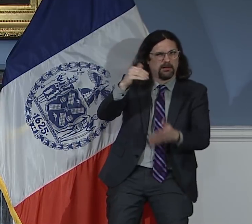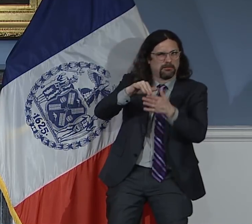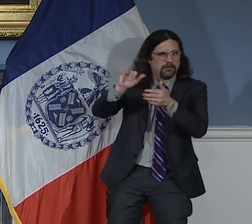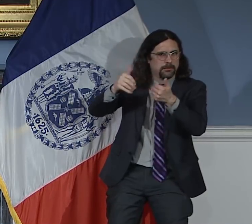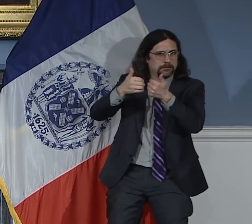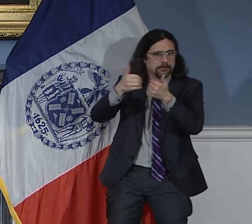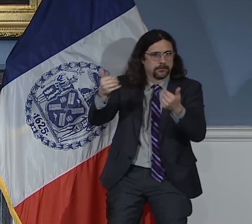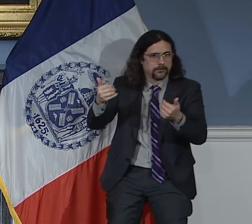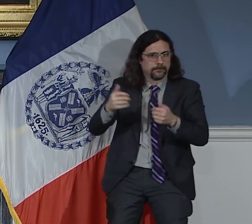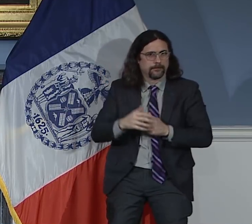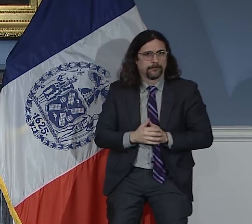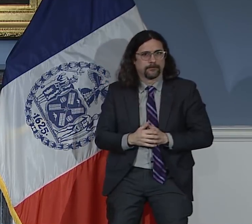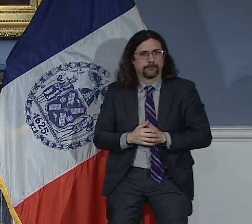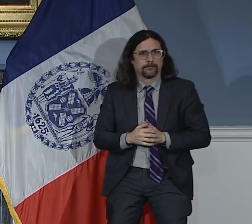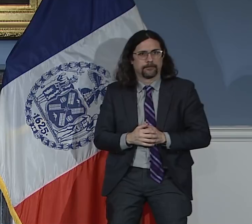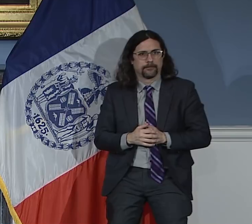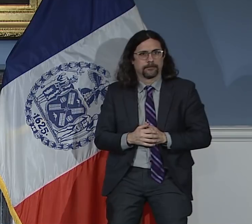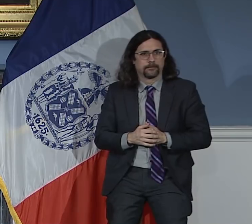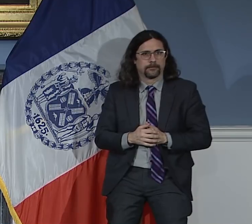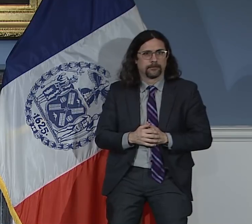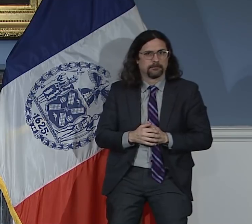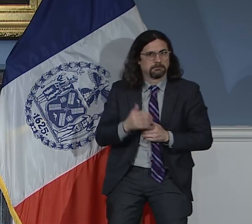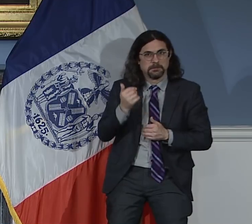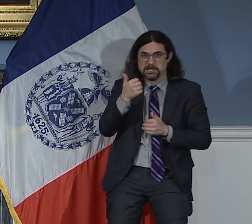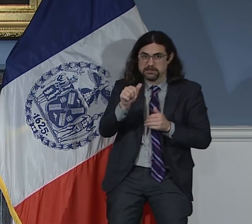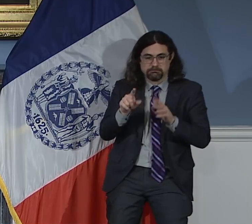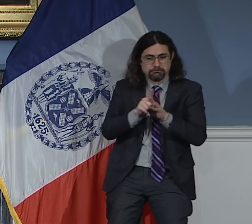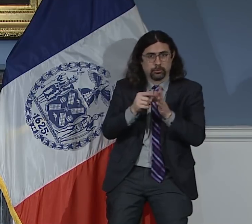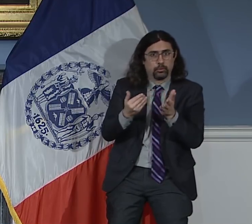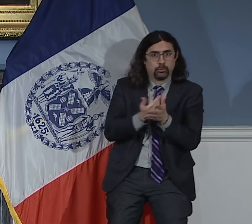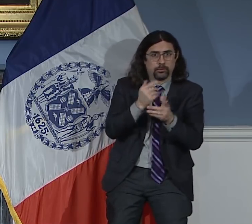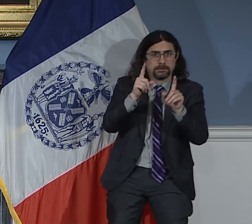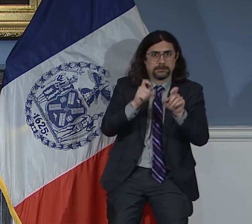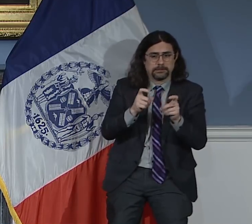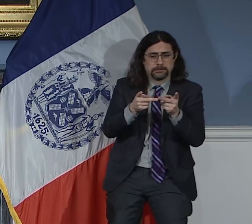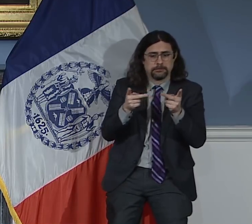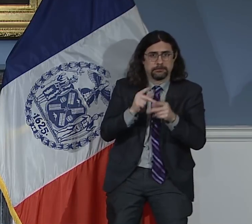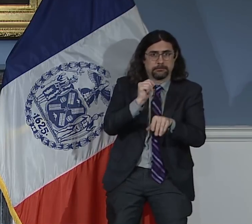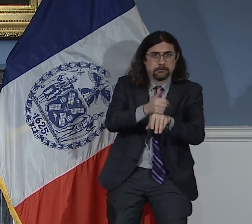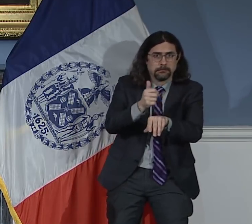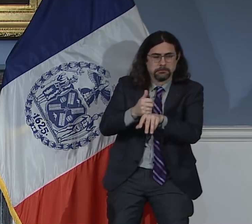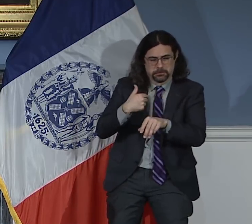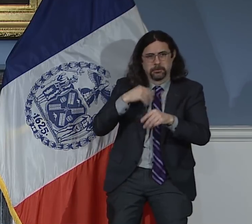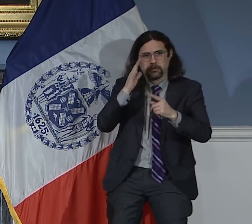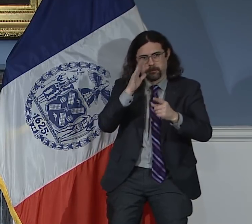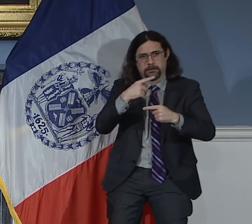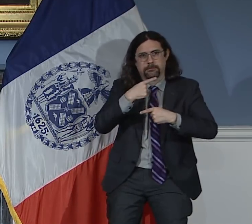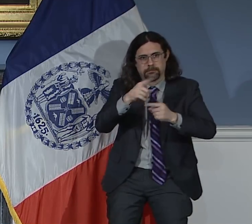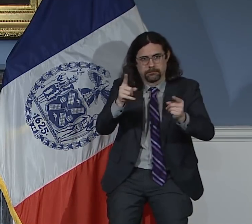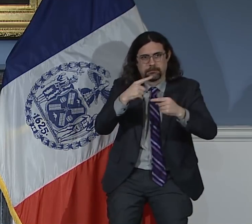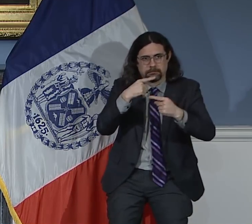SOLIDIFIED. ALL APPOINTMENT ONLY, ALL PRIORITIZING OF